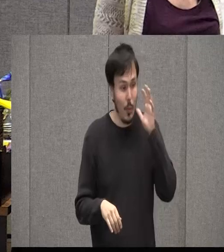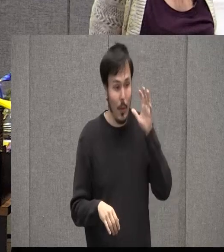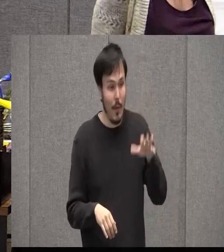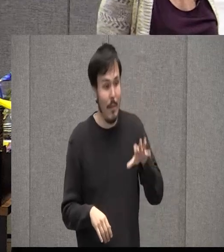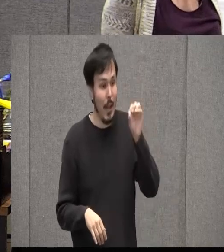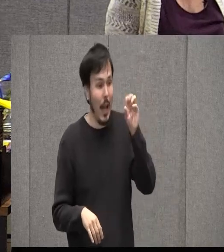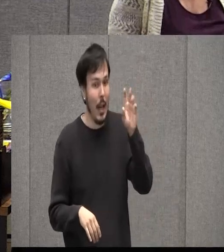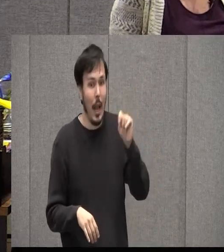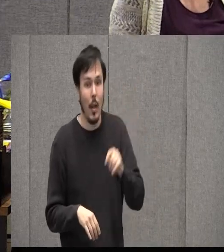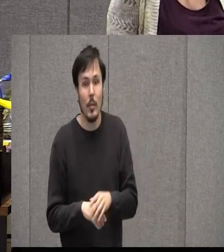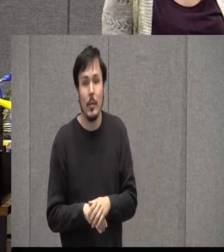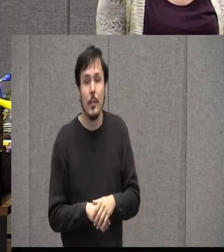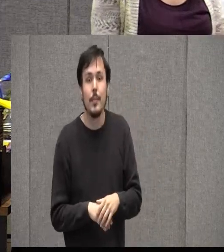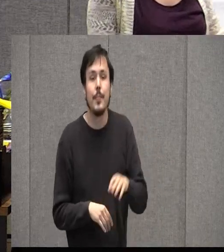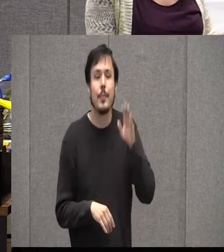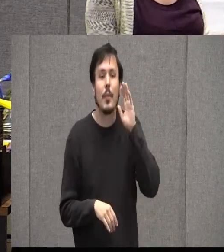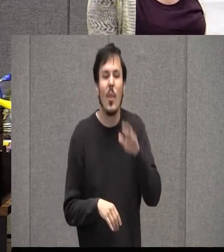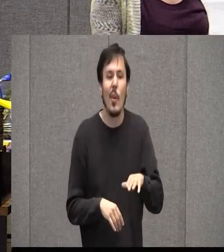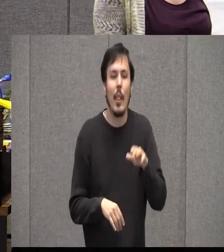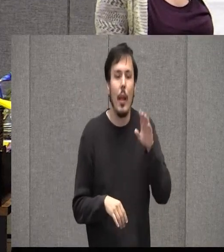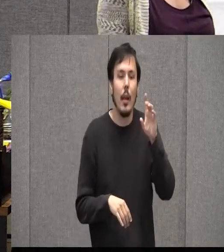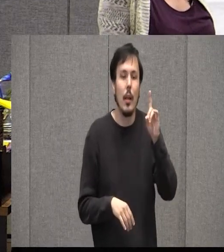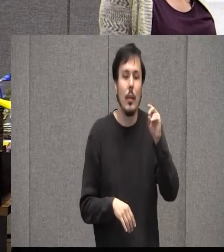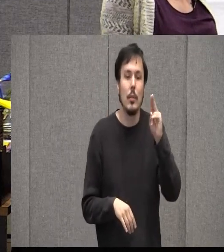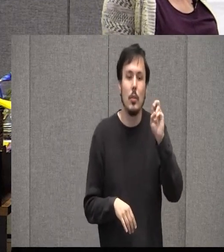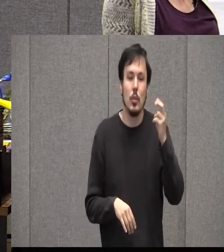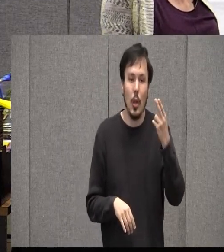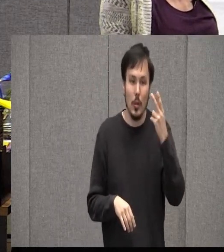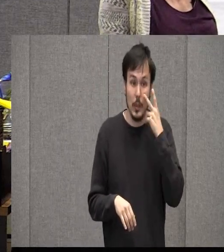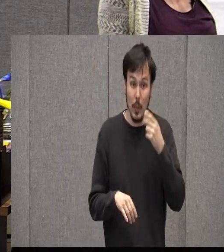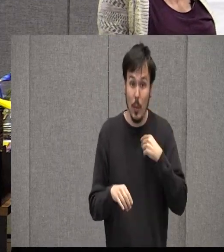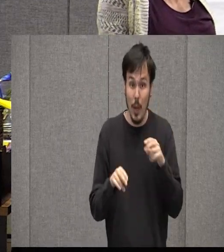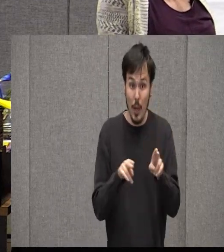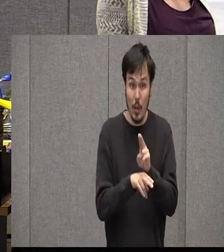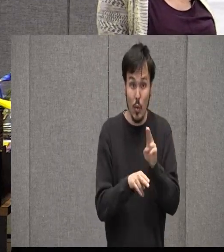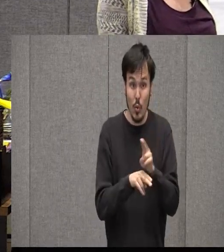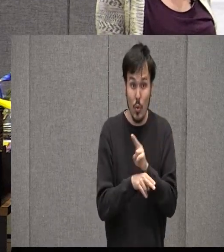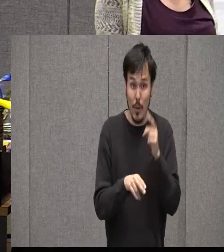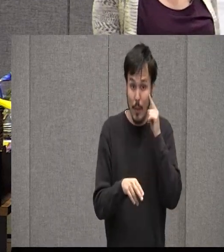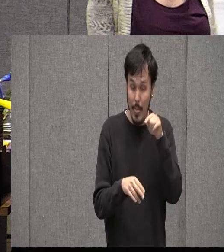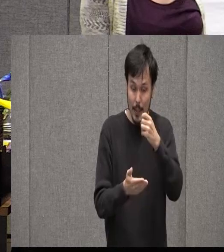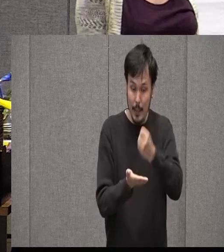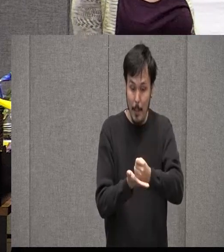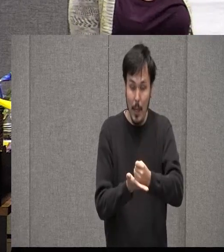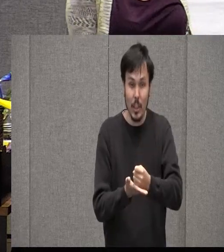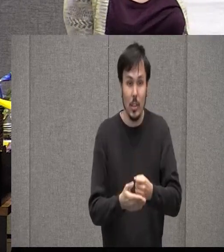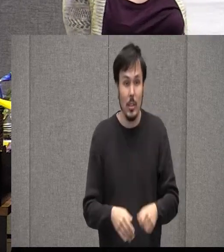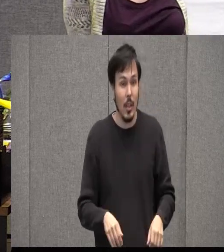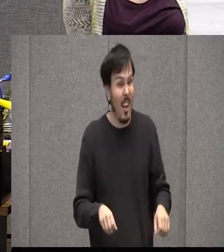on this, on the salt dough, can you guess what I used? A shoe? I did. Sometimes the bottom of your shoe